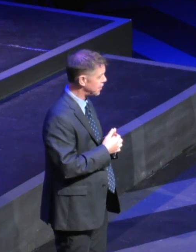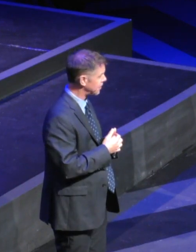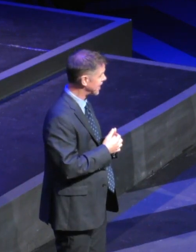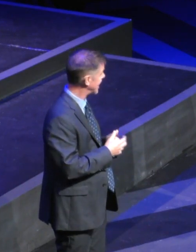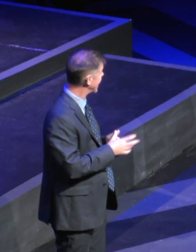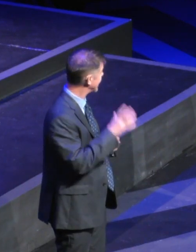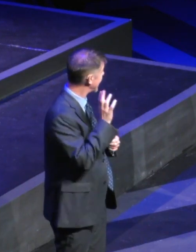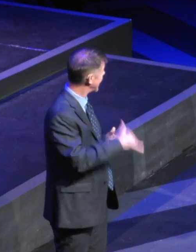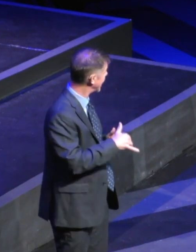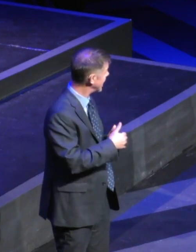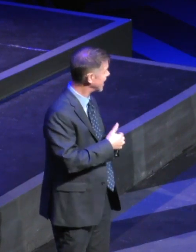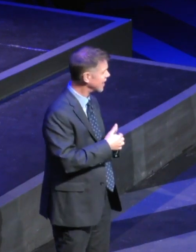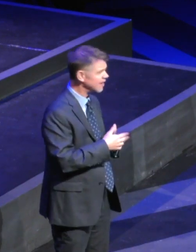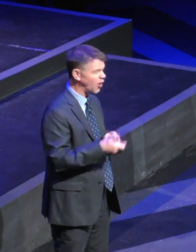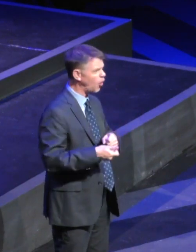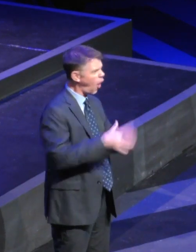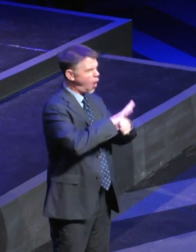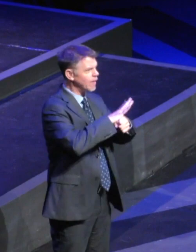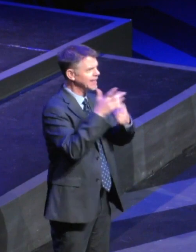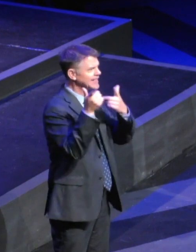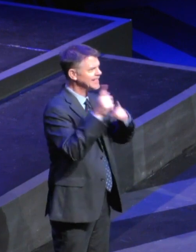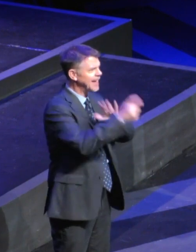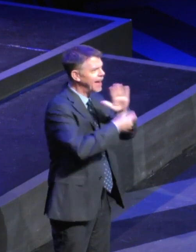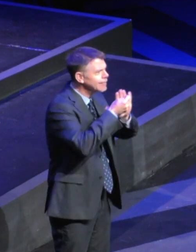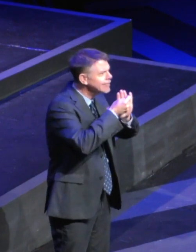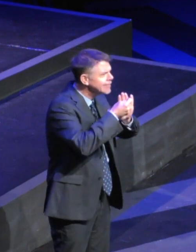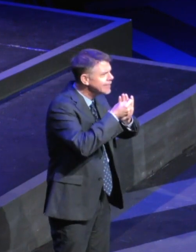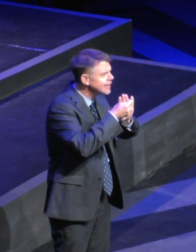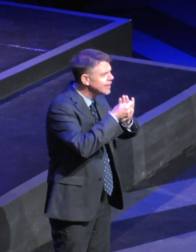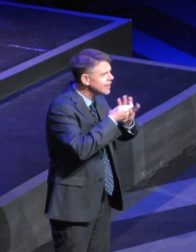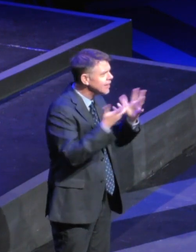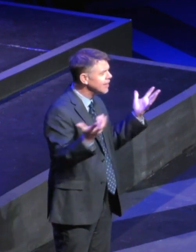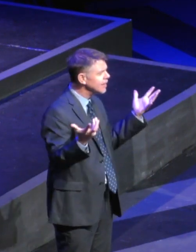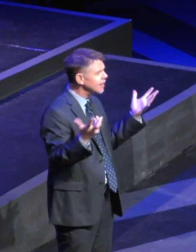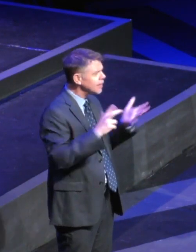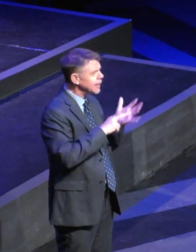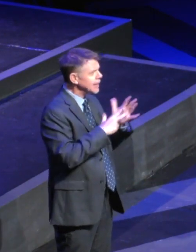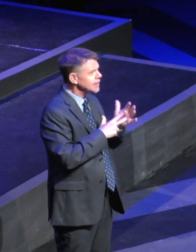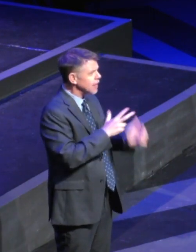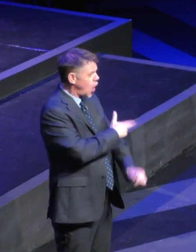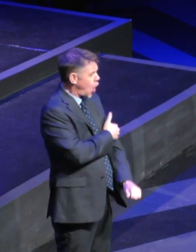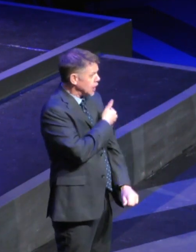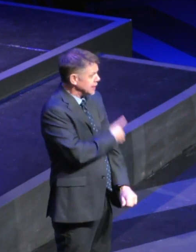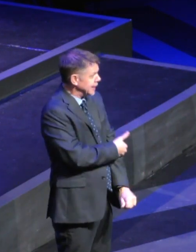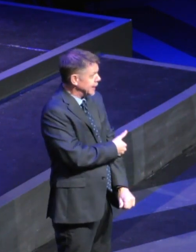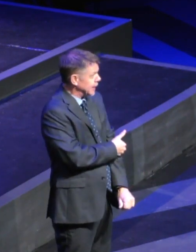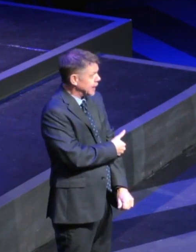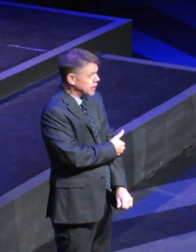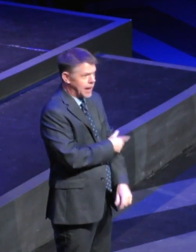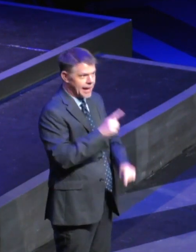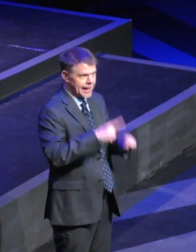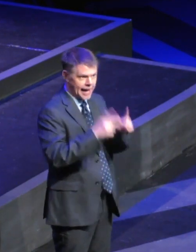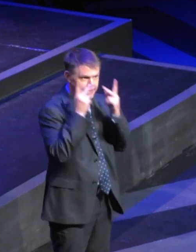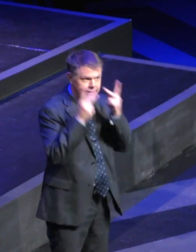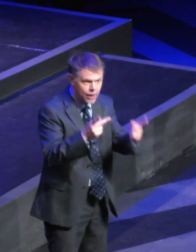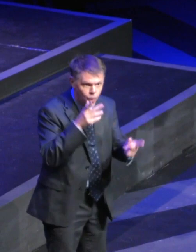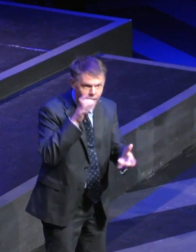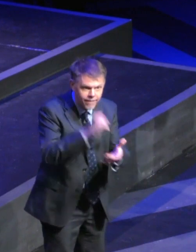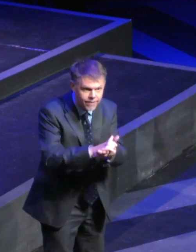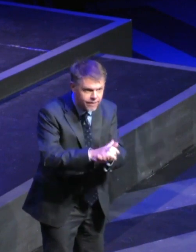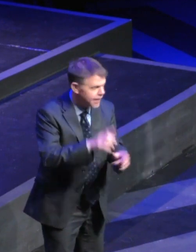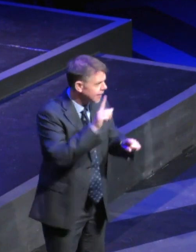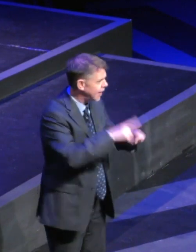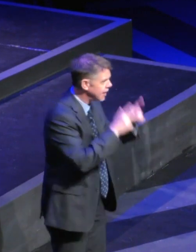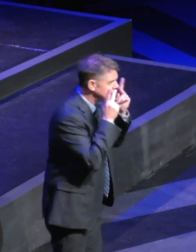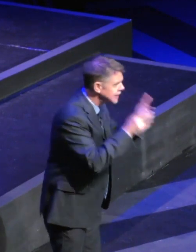the middle of Covid so I'm in the hospital can't see my wife can't see my children can't see